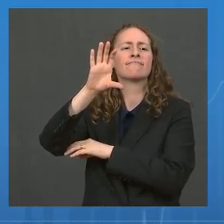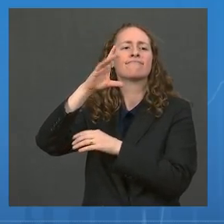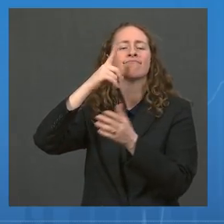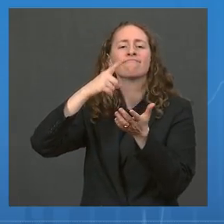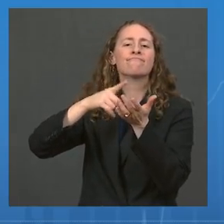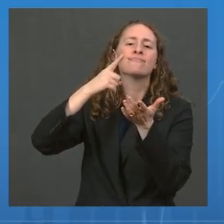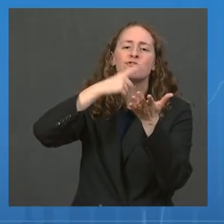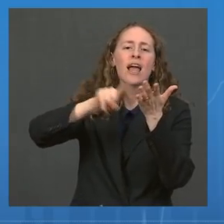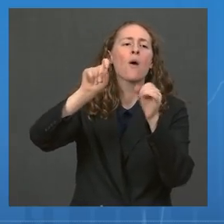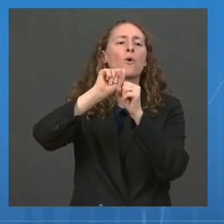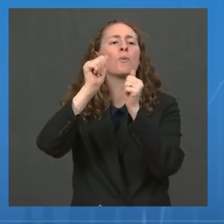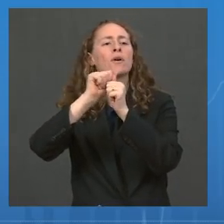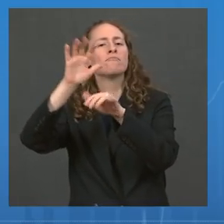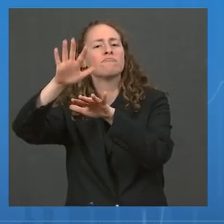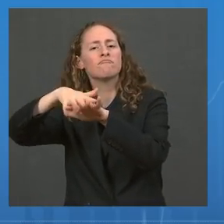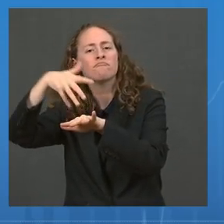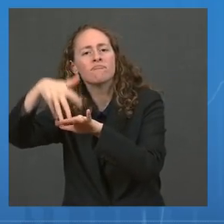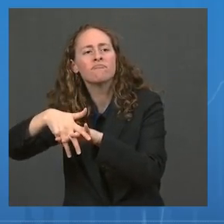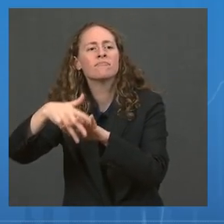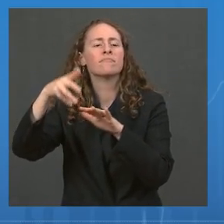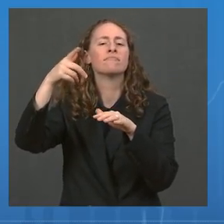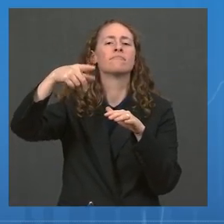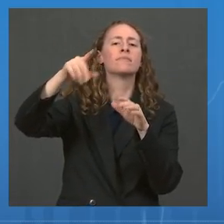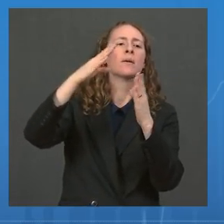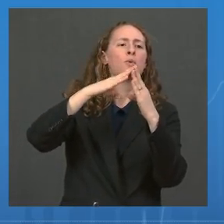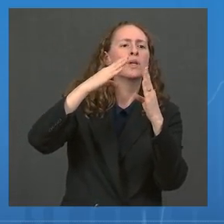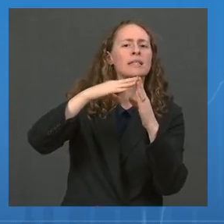providers to the long-term care facilities that need help.